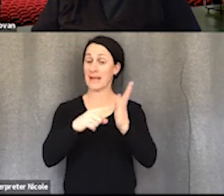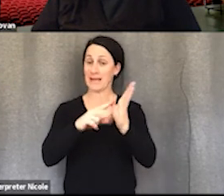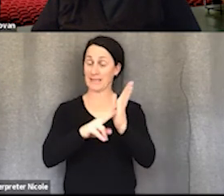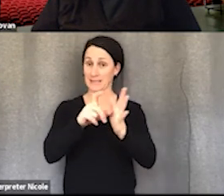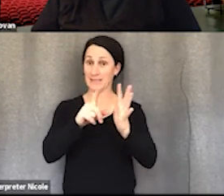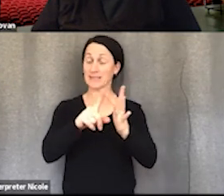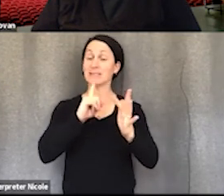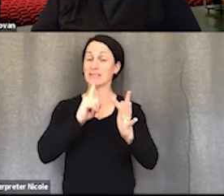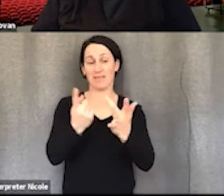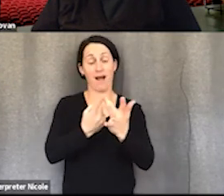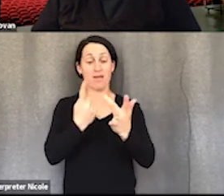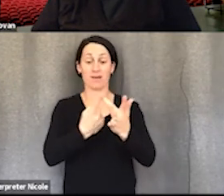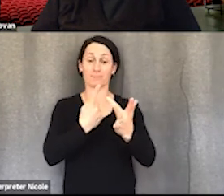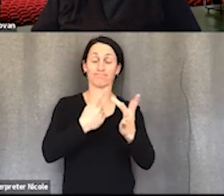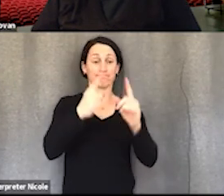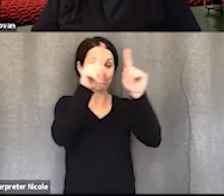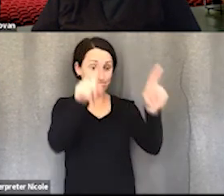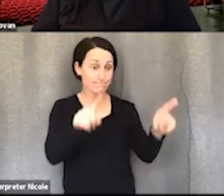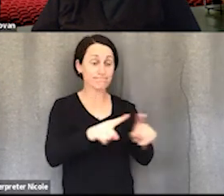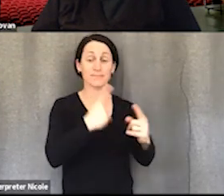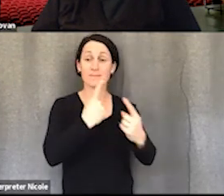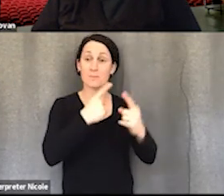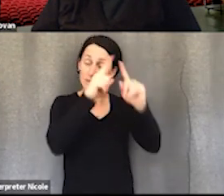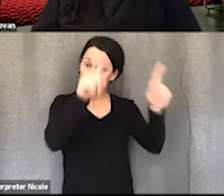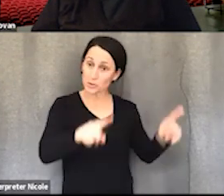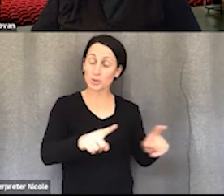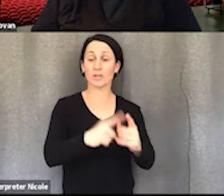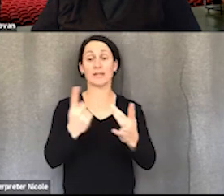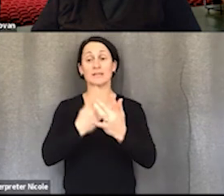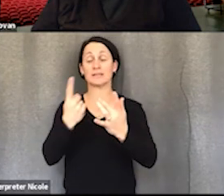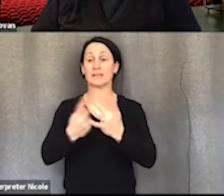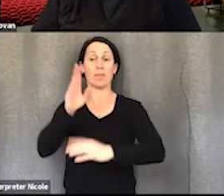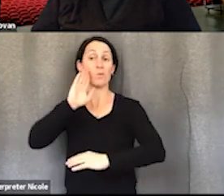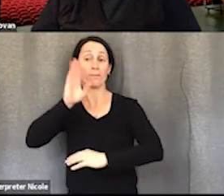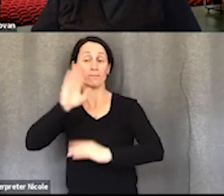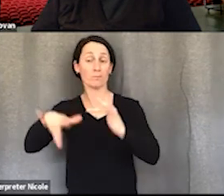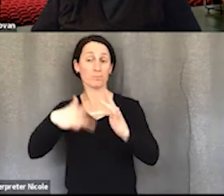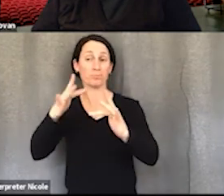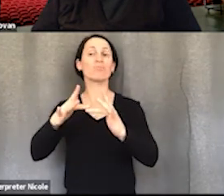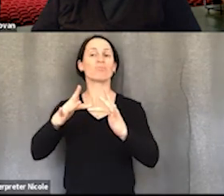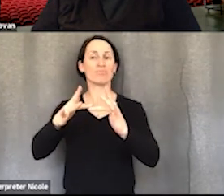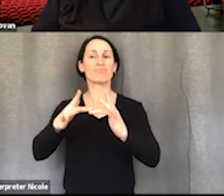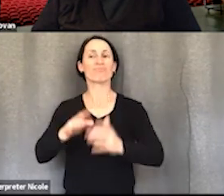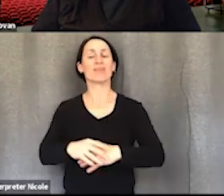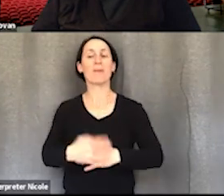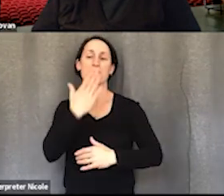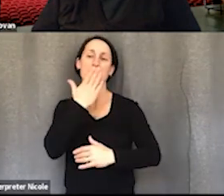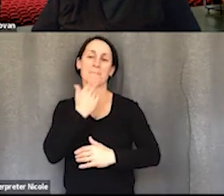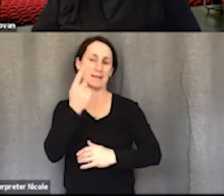Audience Outlook Monitor Australia will be coming up in the next few months. They will continue to be on the last